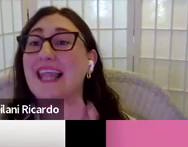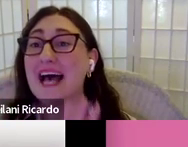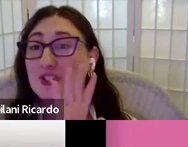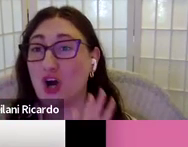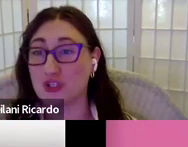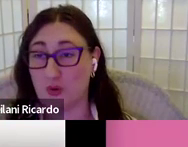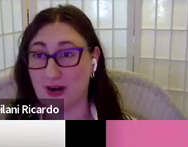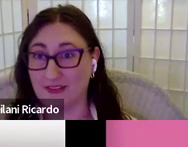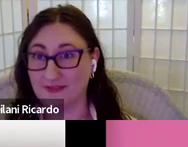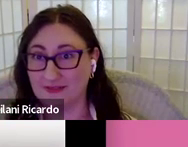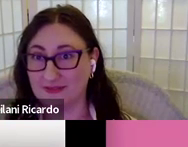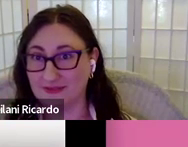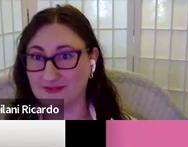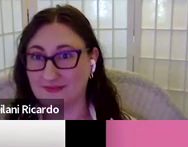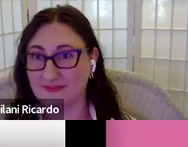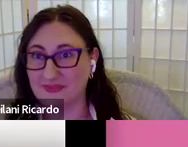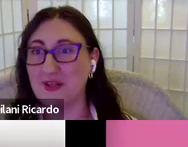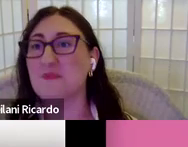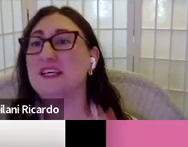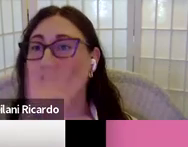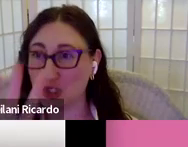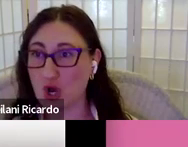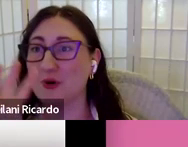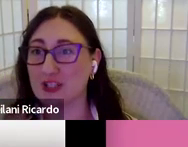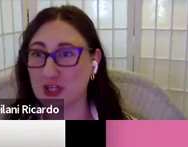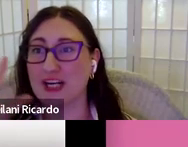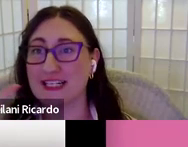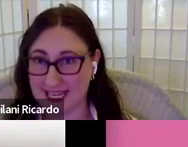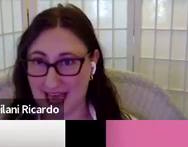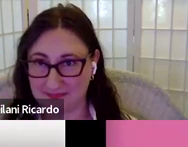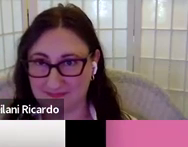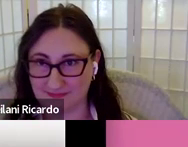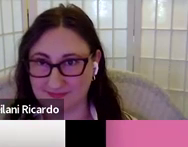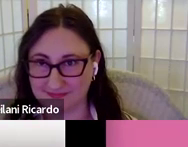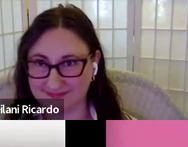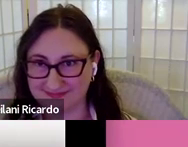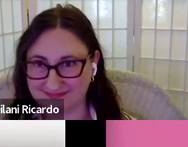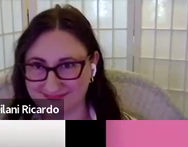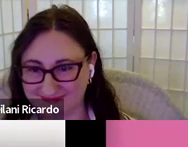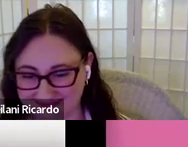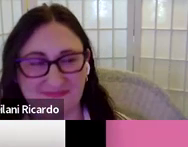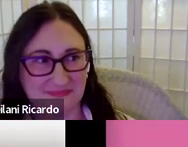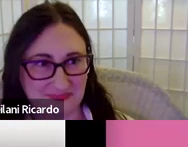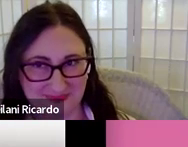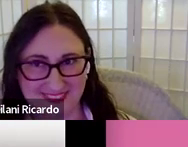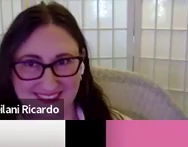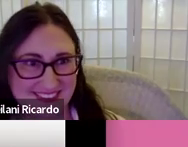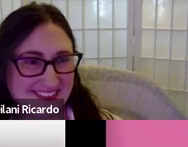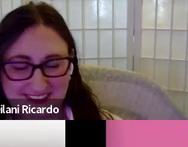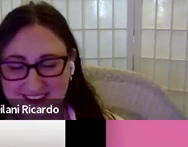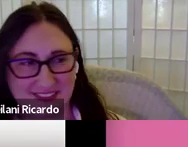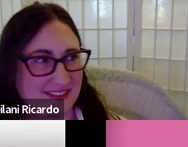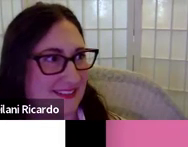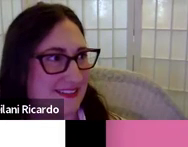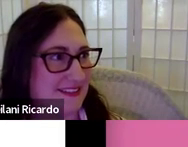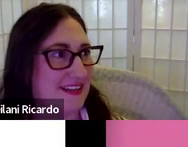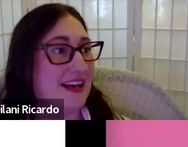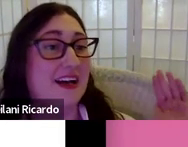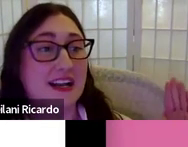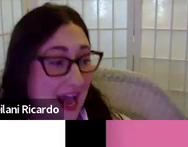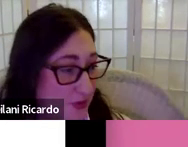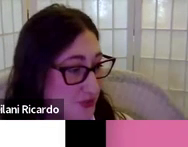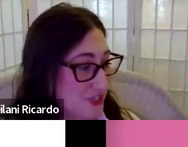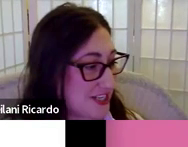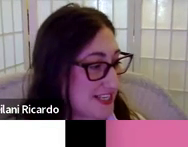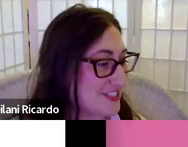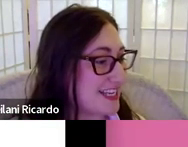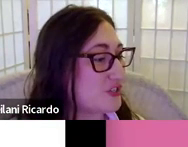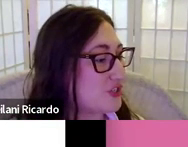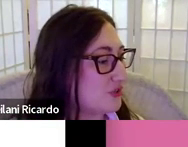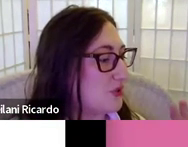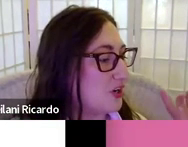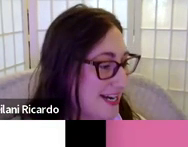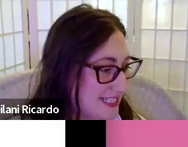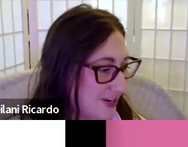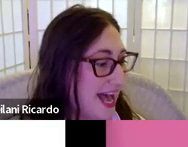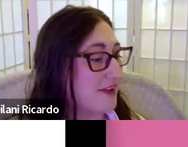by last October. Because October is the current deadline. Now we're switching gears into criteria,